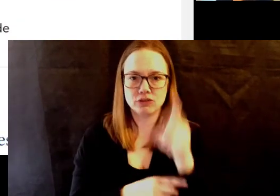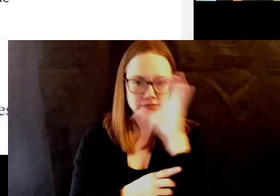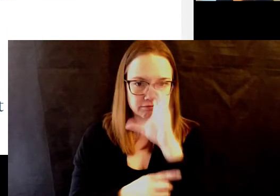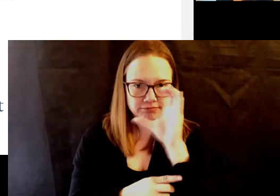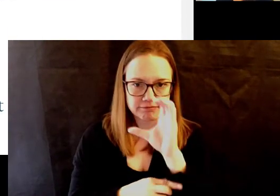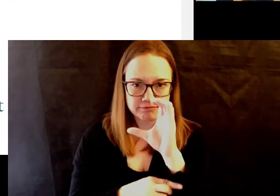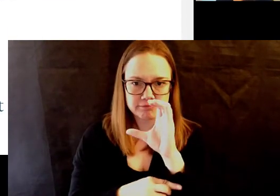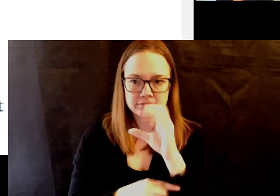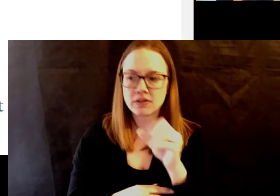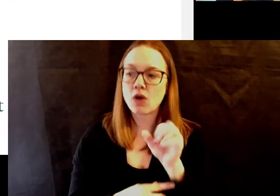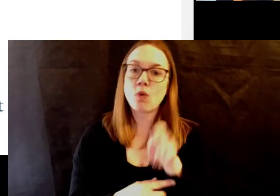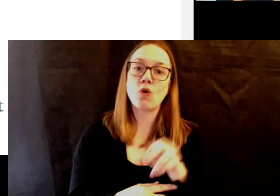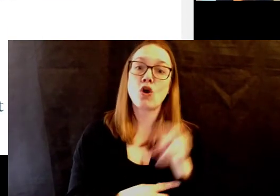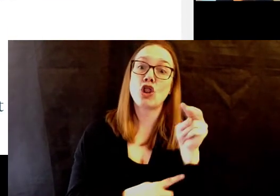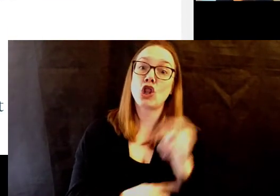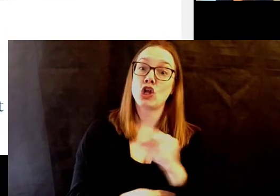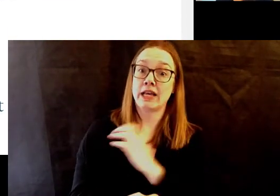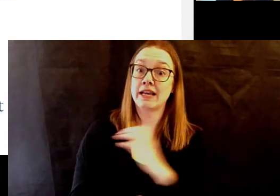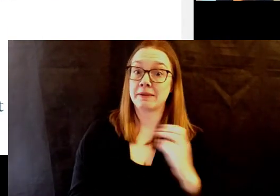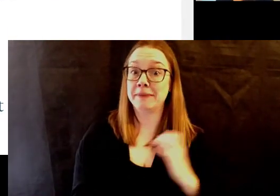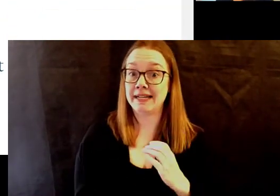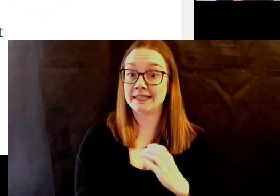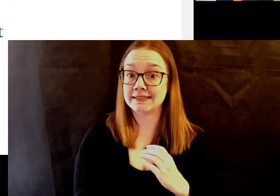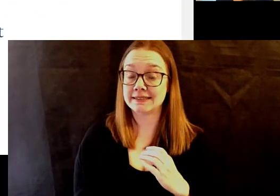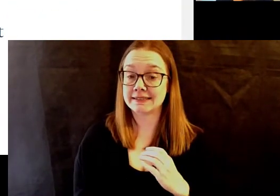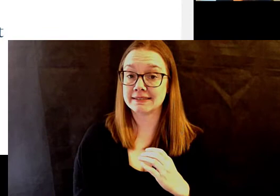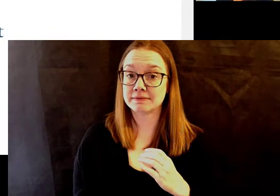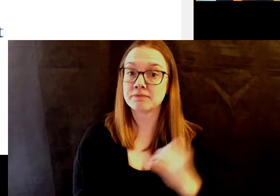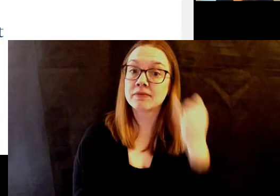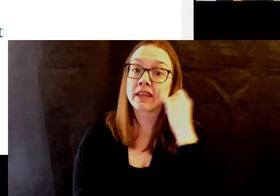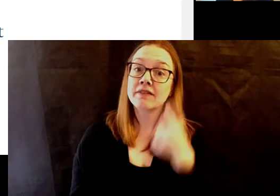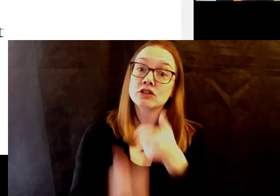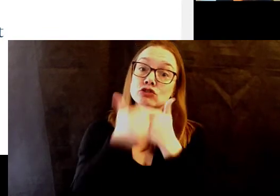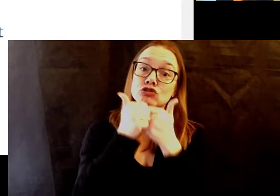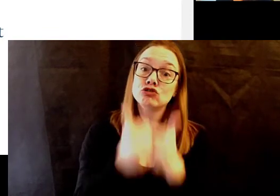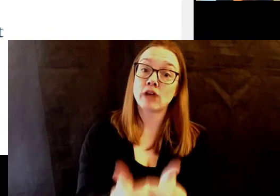If you're tracking a bill that you want to testify on, and you know that it's going to, let's say, the House Judiciary